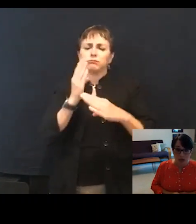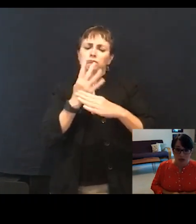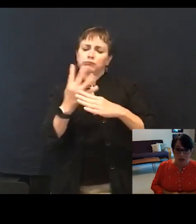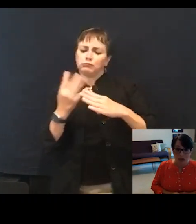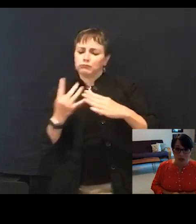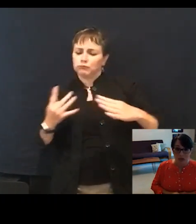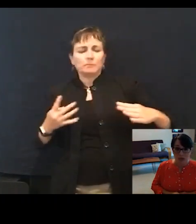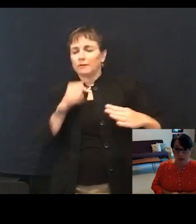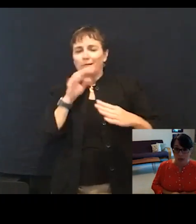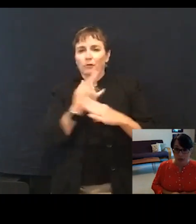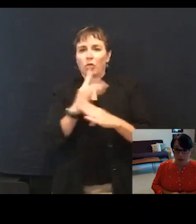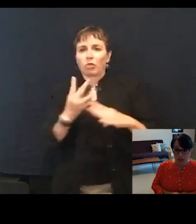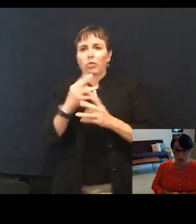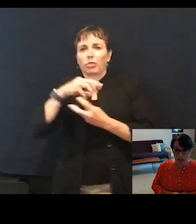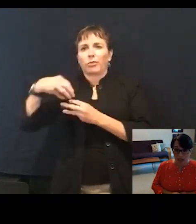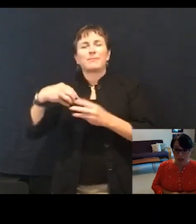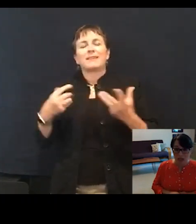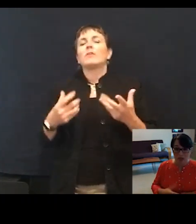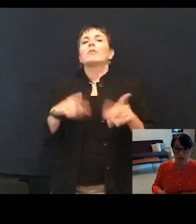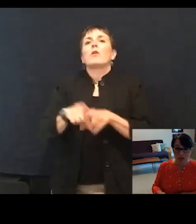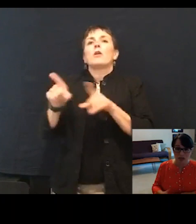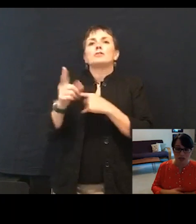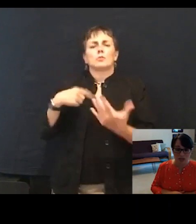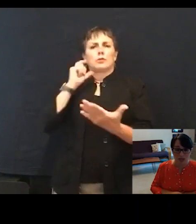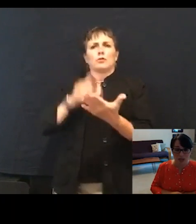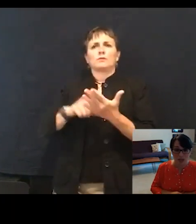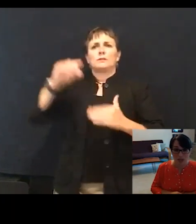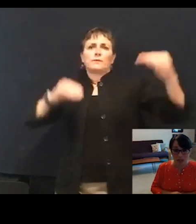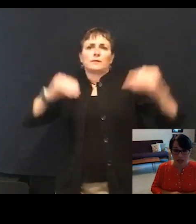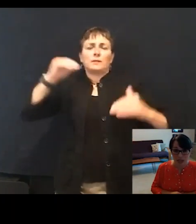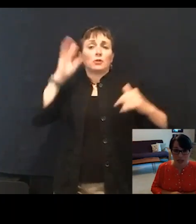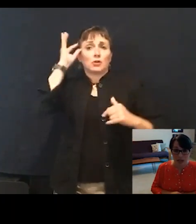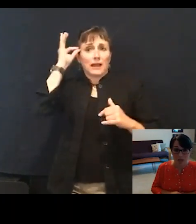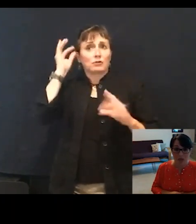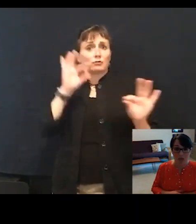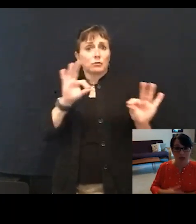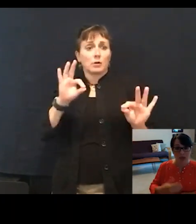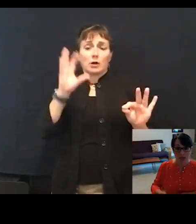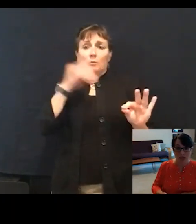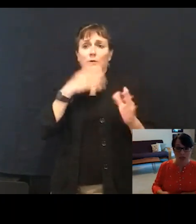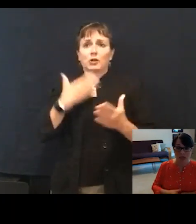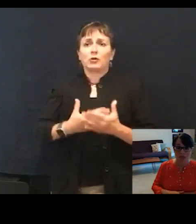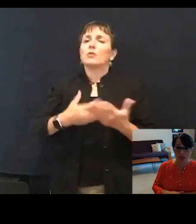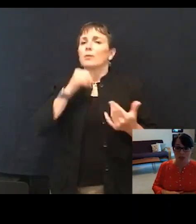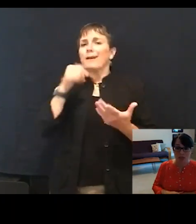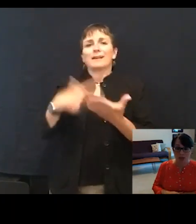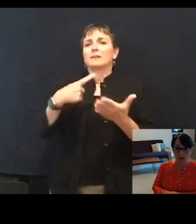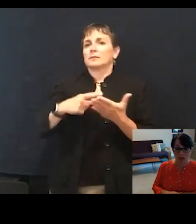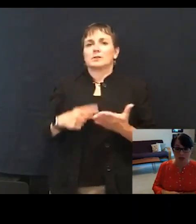cells were fairly well-maintained. And we're not going to discuss this during today's talk, but maintenance of vestibular hair cells